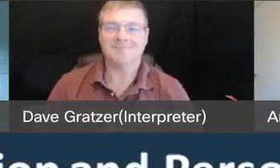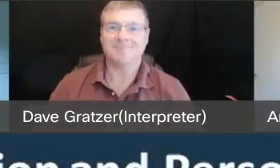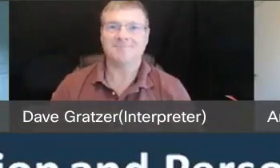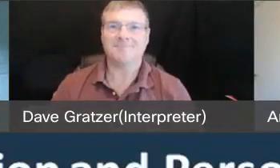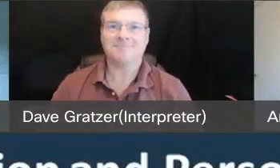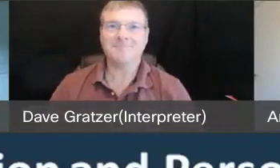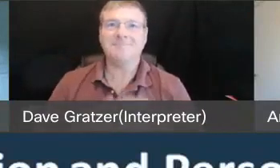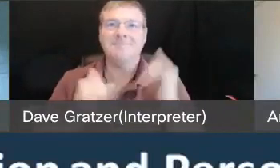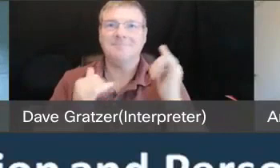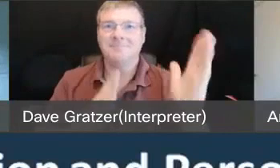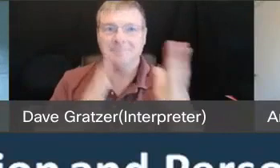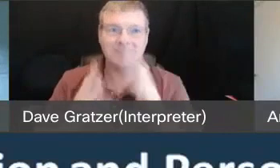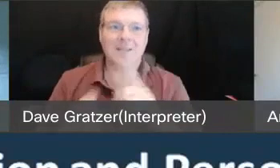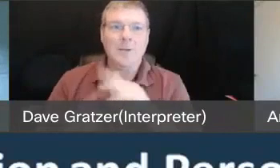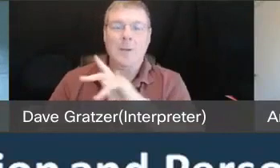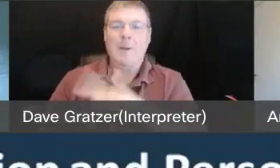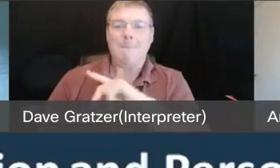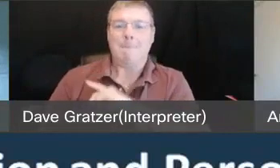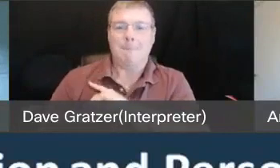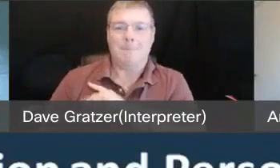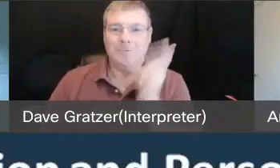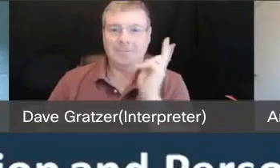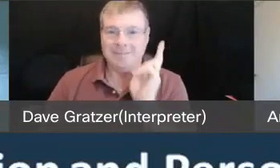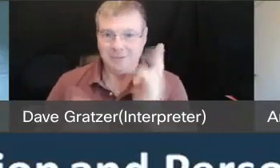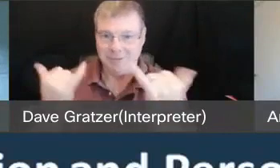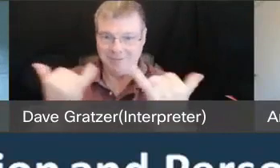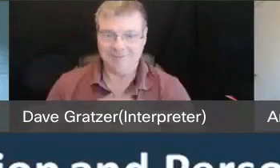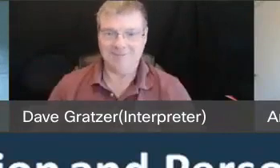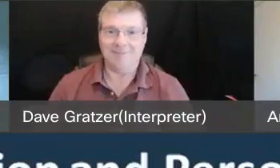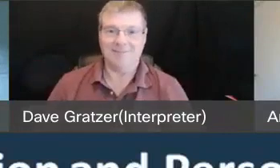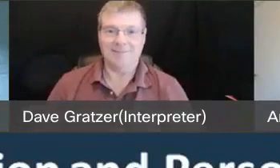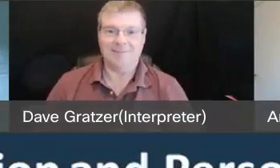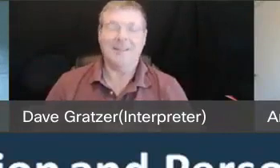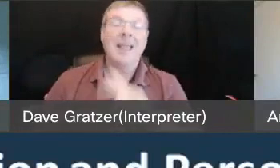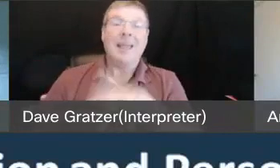Let's move on to the personal history section. So the personal history section,